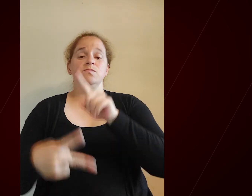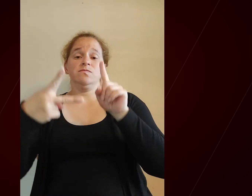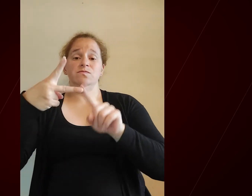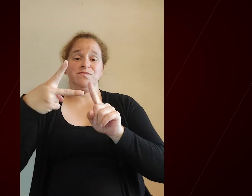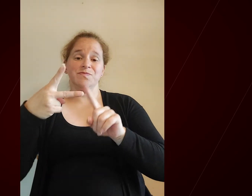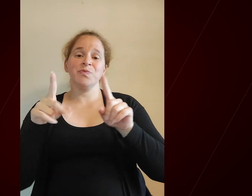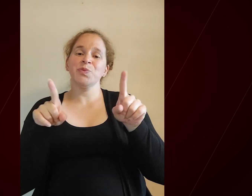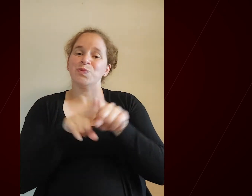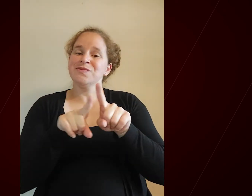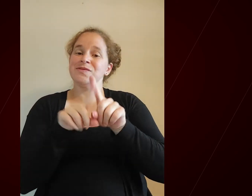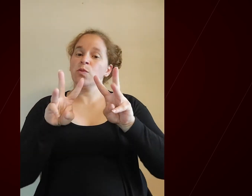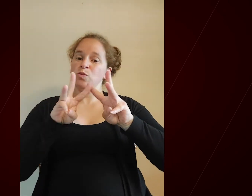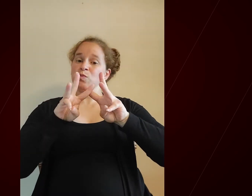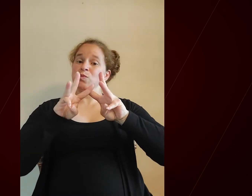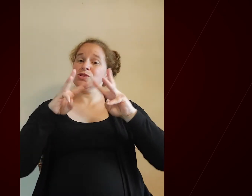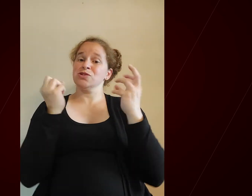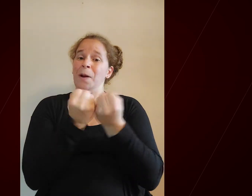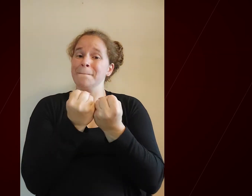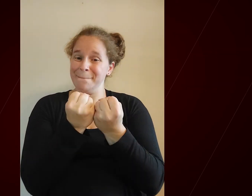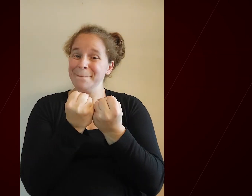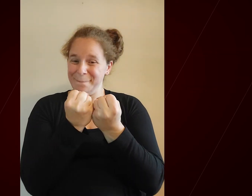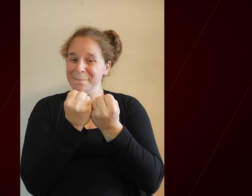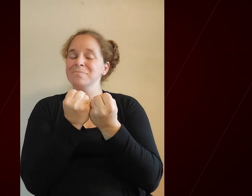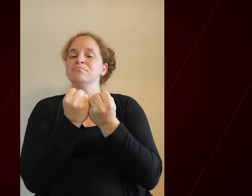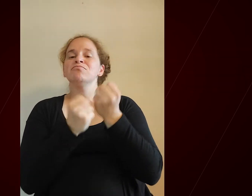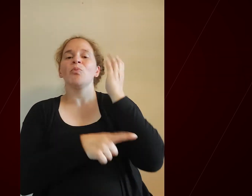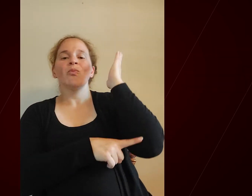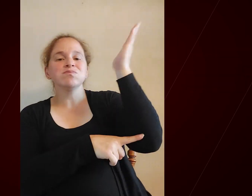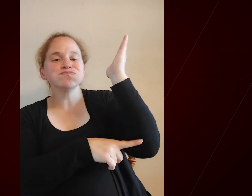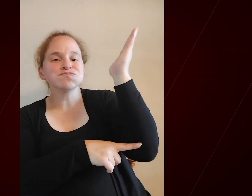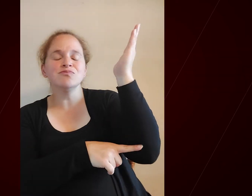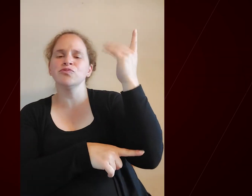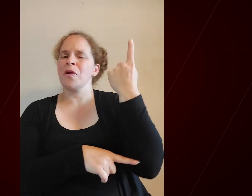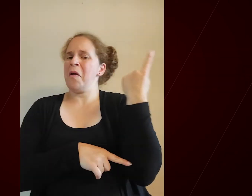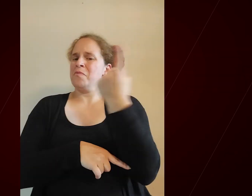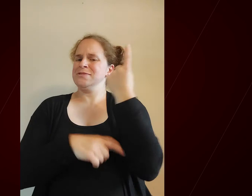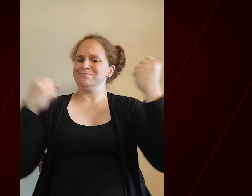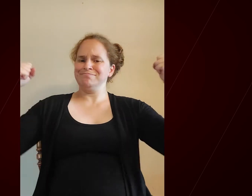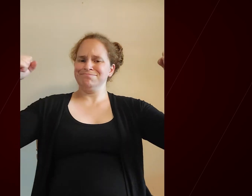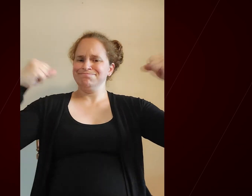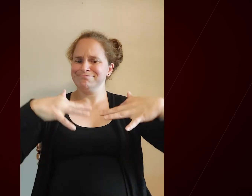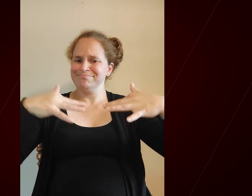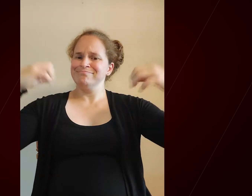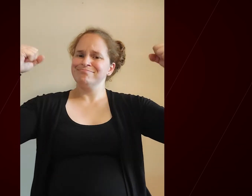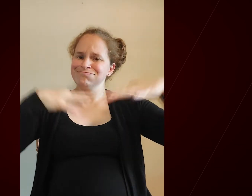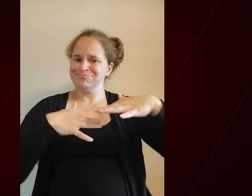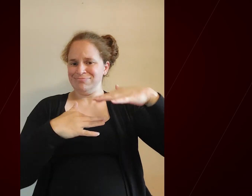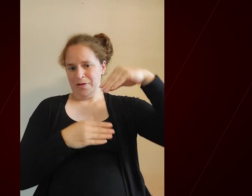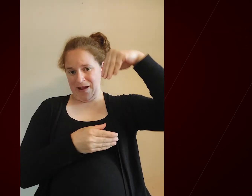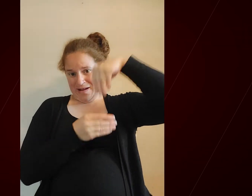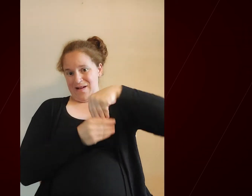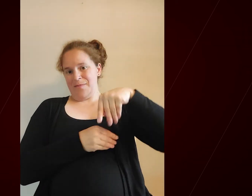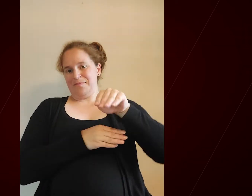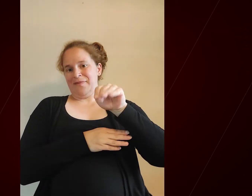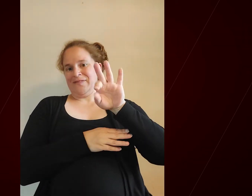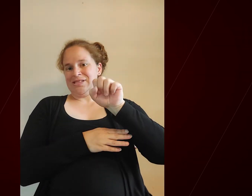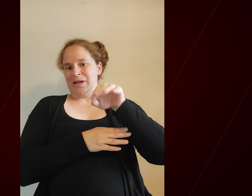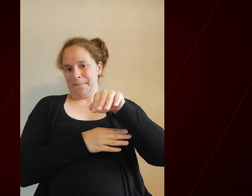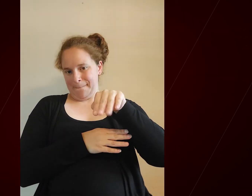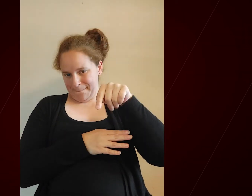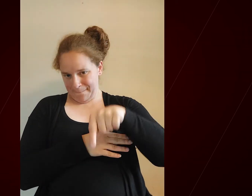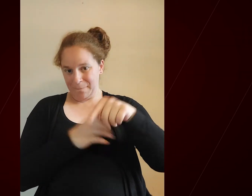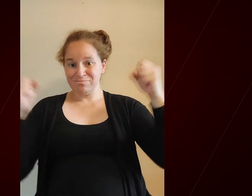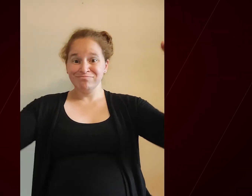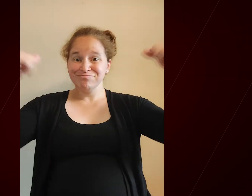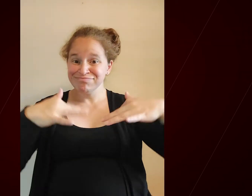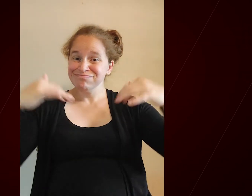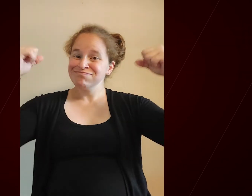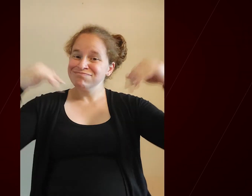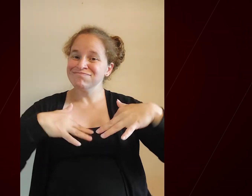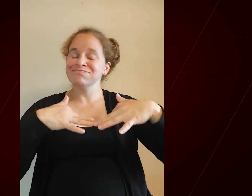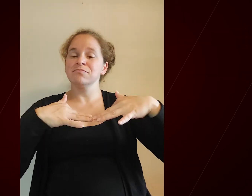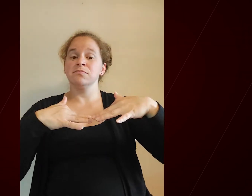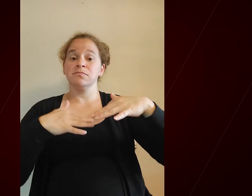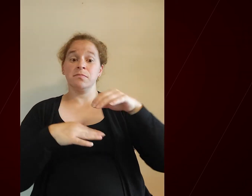We've always held in-person workshops at MFSM.